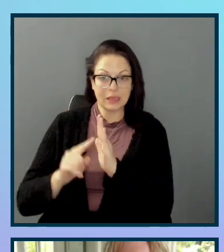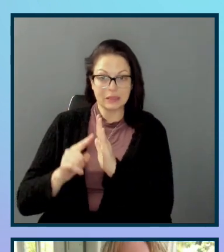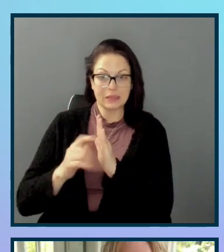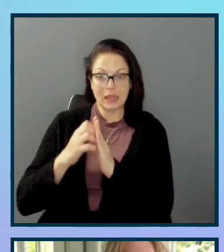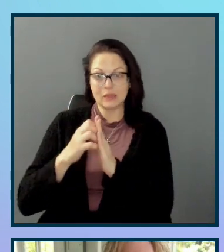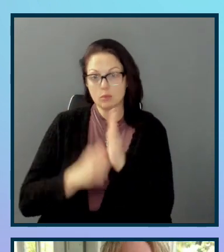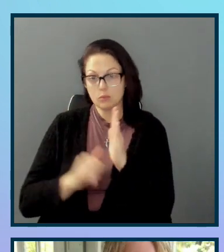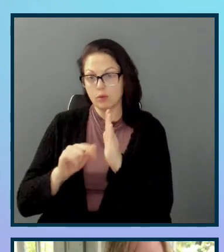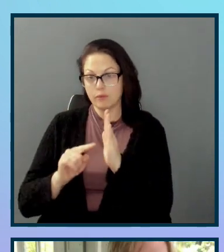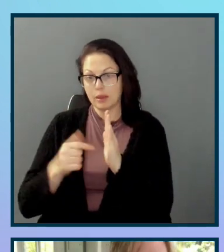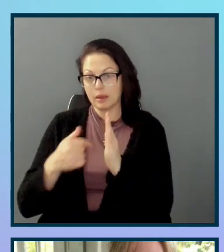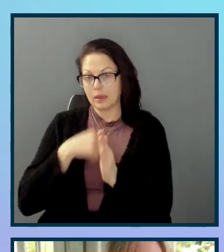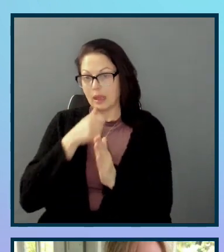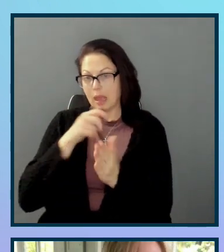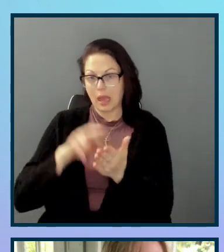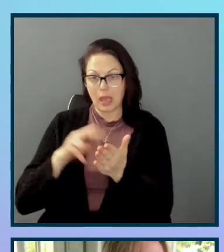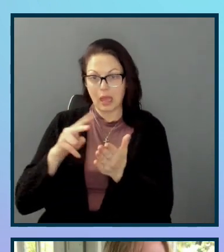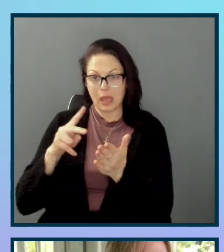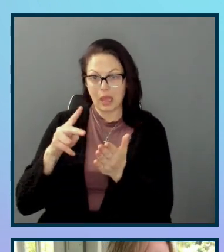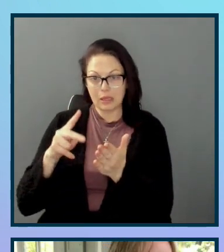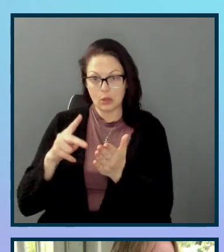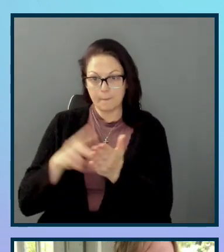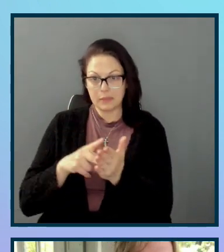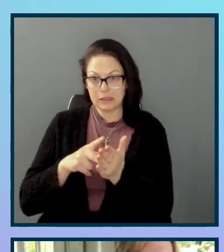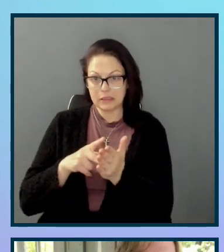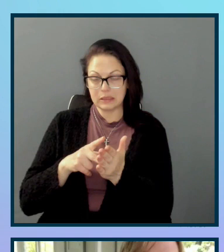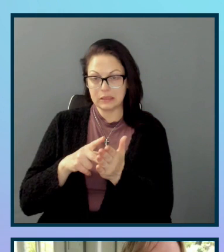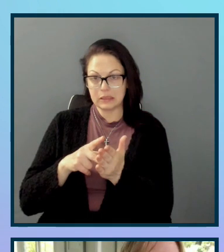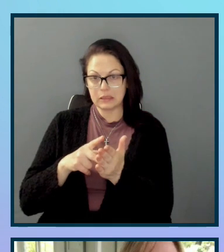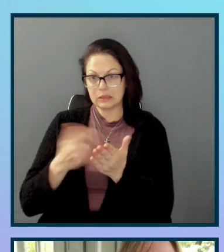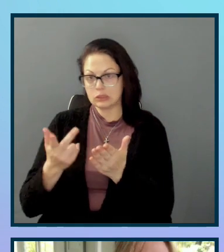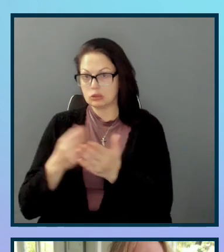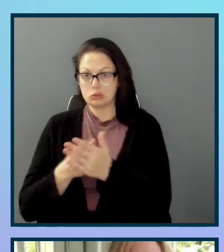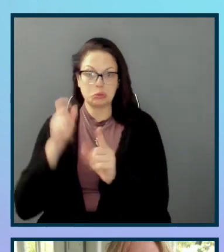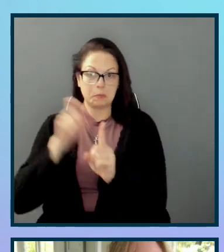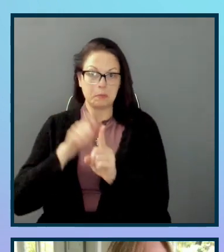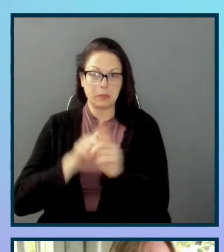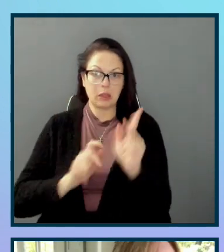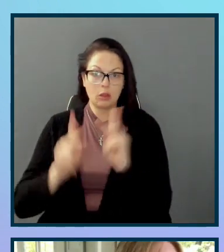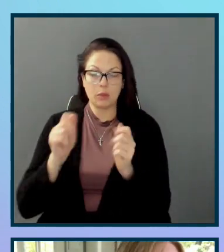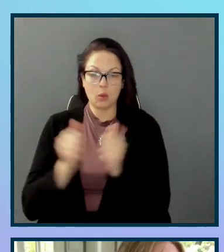Now, I don't mean to rag on the people with assistive technology, but it's like this becomes a problem in a lot of cases